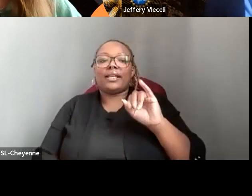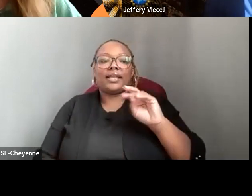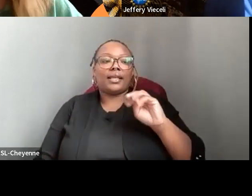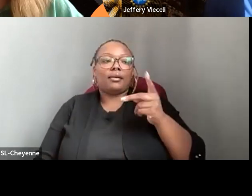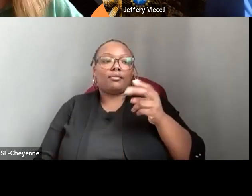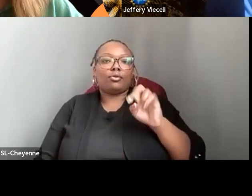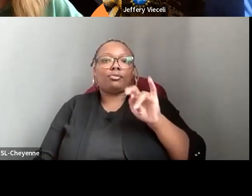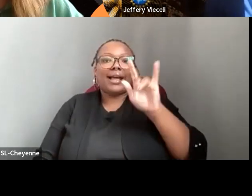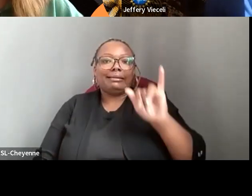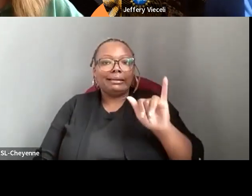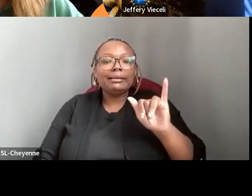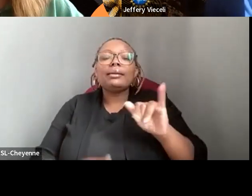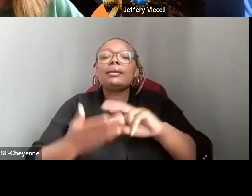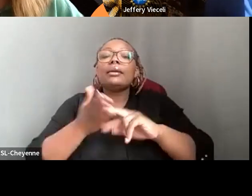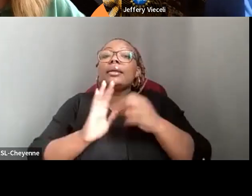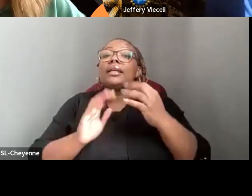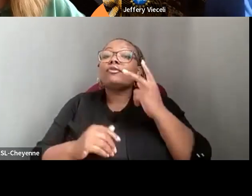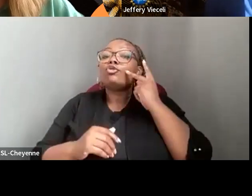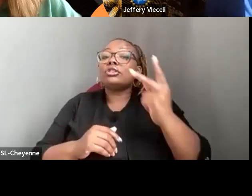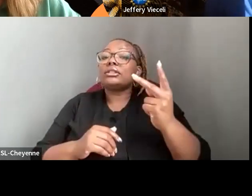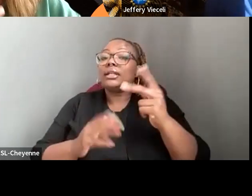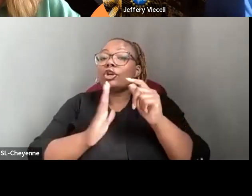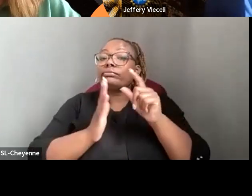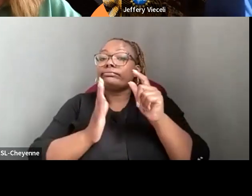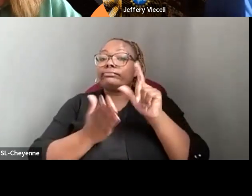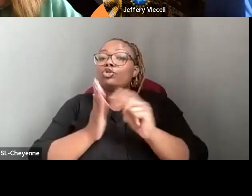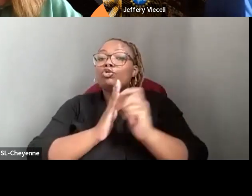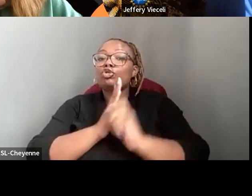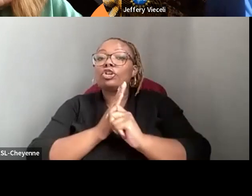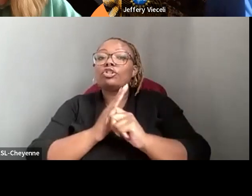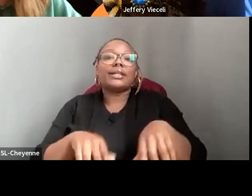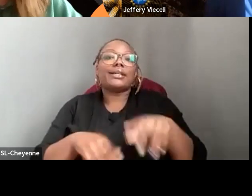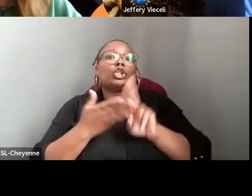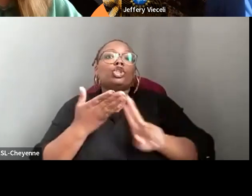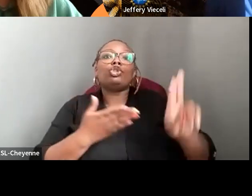So if you have seen, you know, a news article that says, "X University paid for whatever